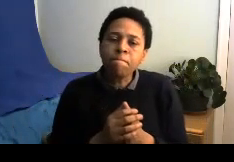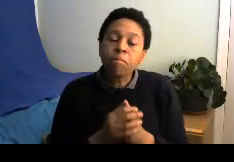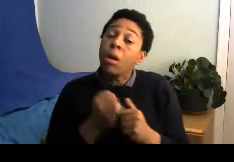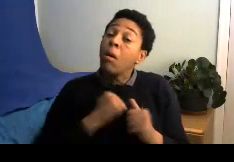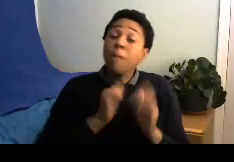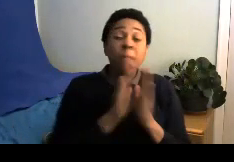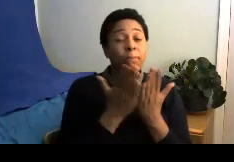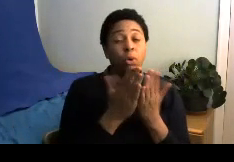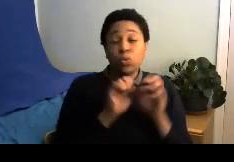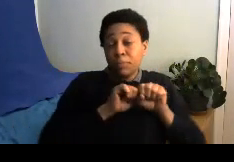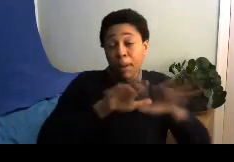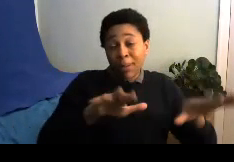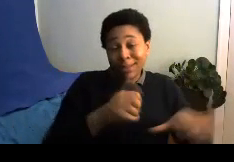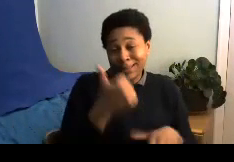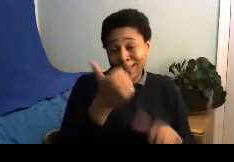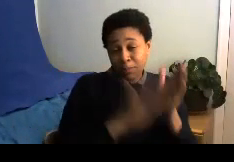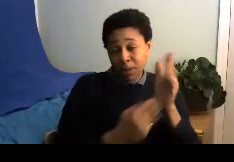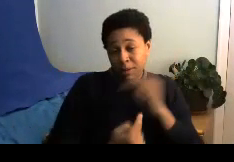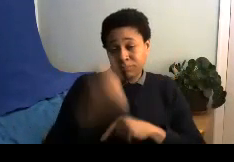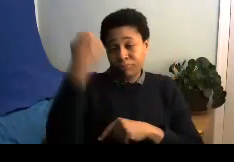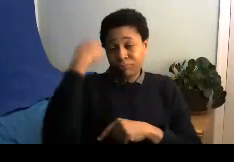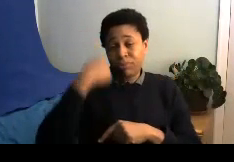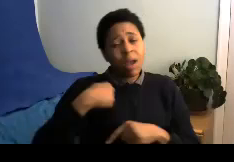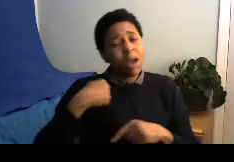months. And, you know, I'm very, very lucky to be in a position